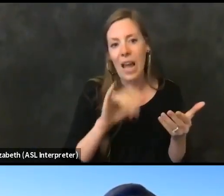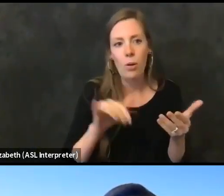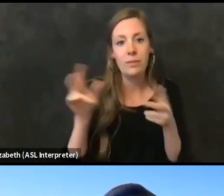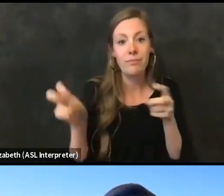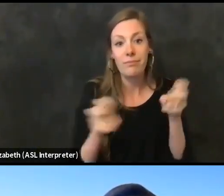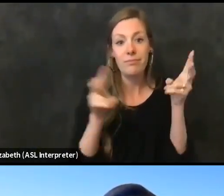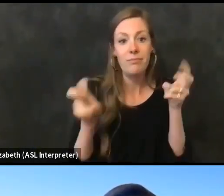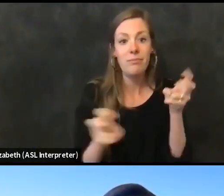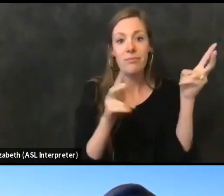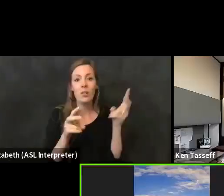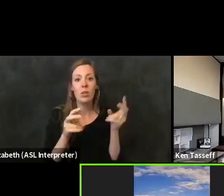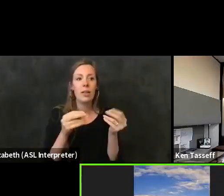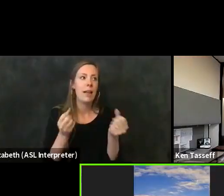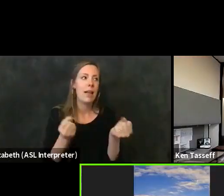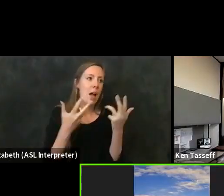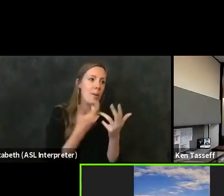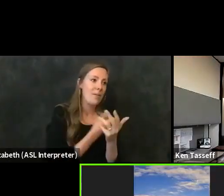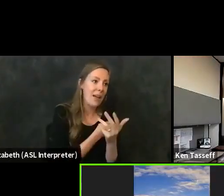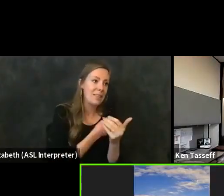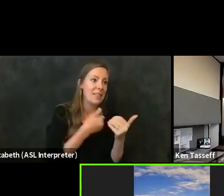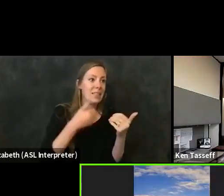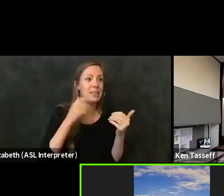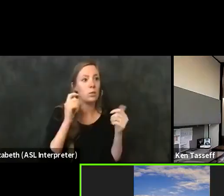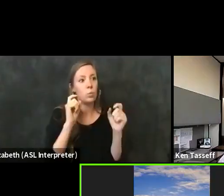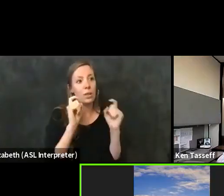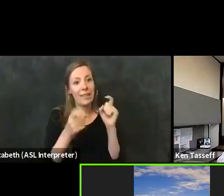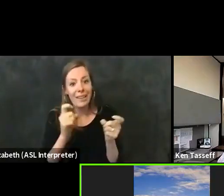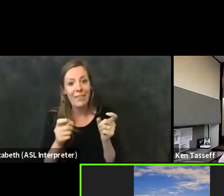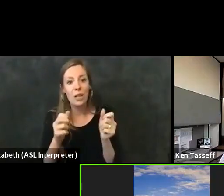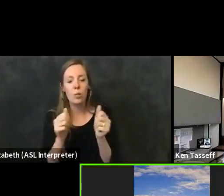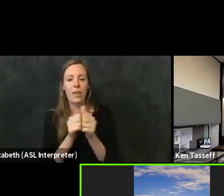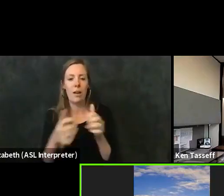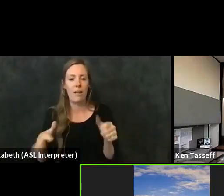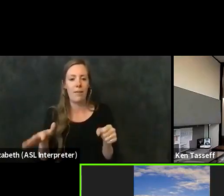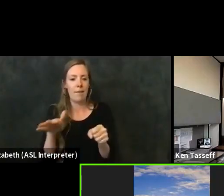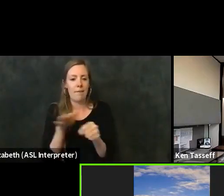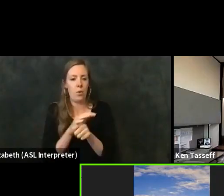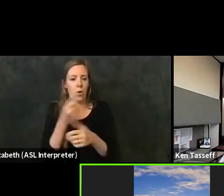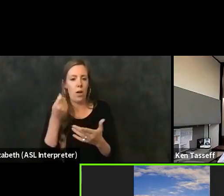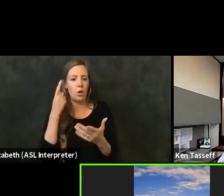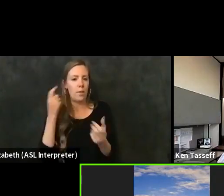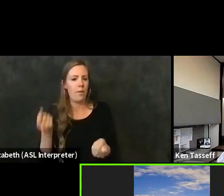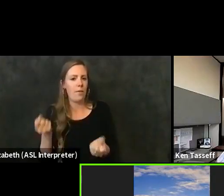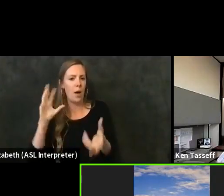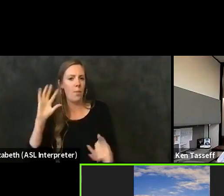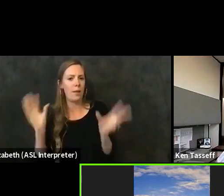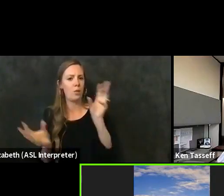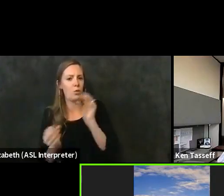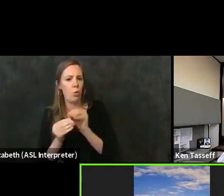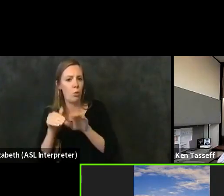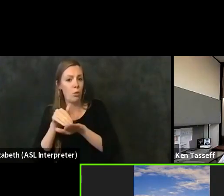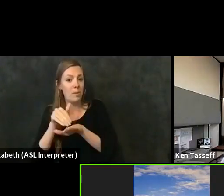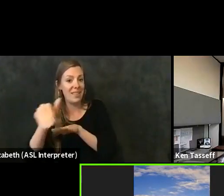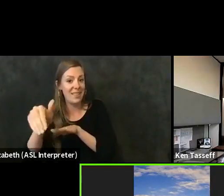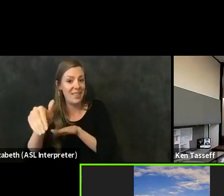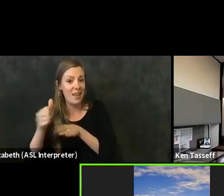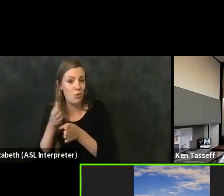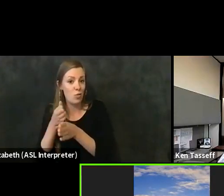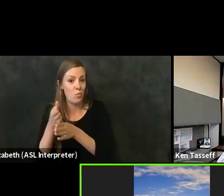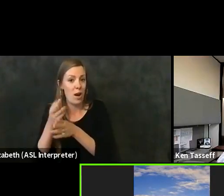on how many vaccines were being administered without having full picture of how many vaccines were being sent to primary providers in the same county.